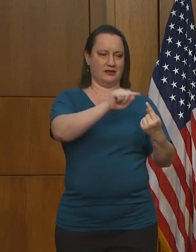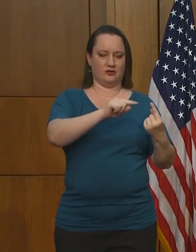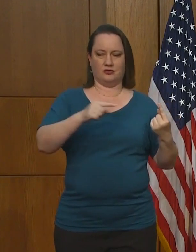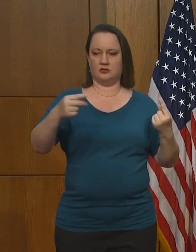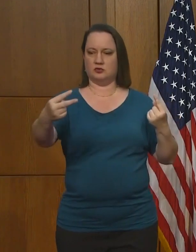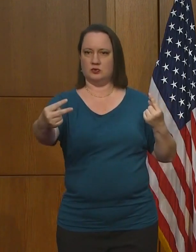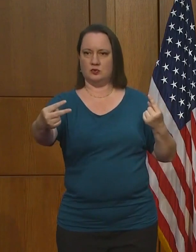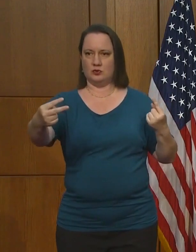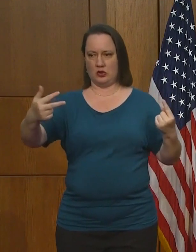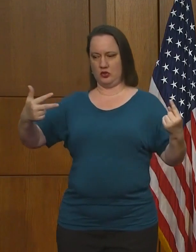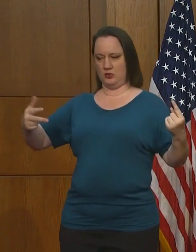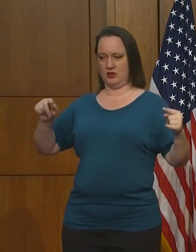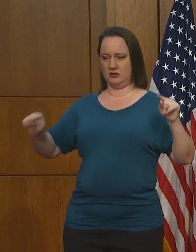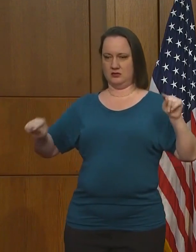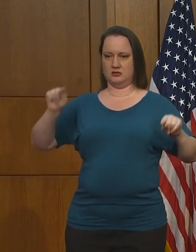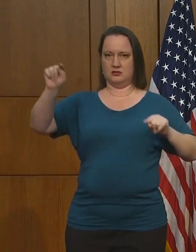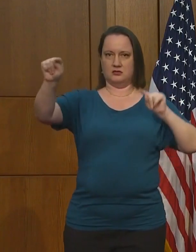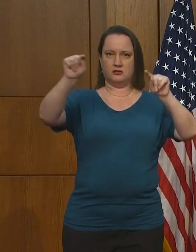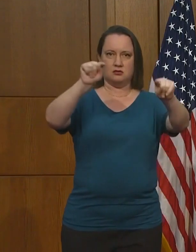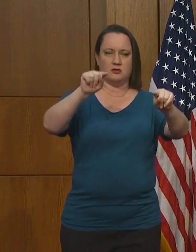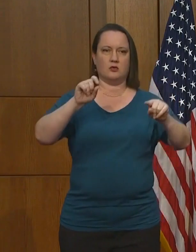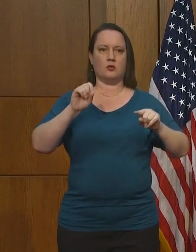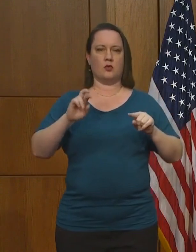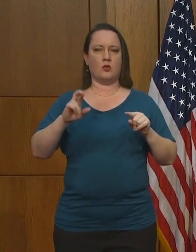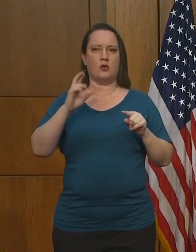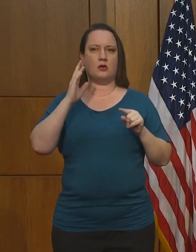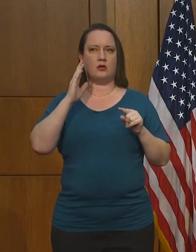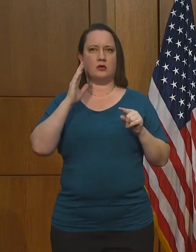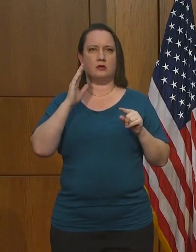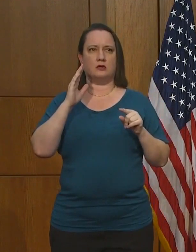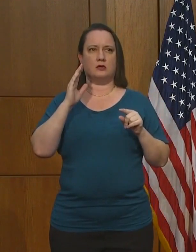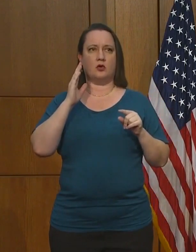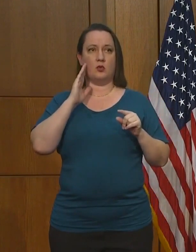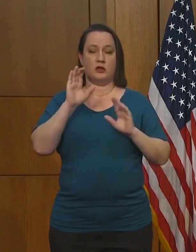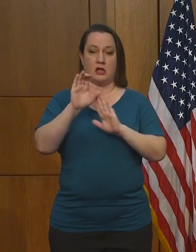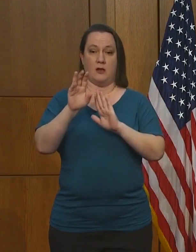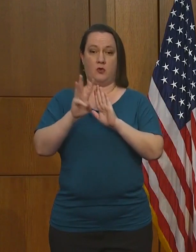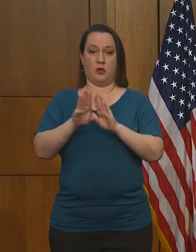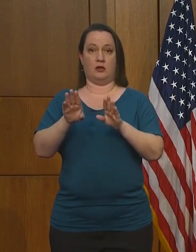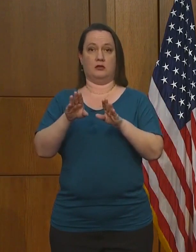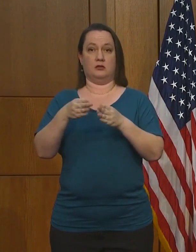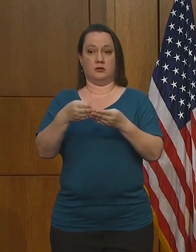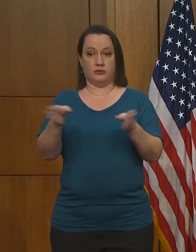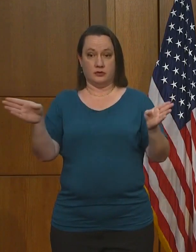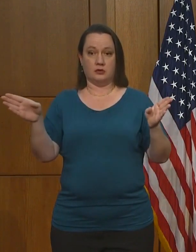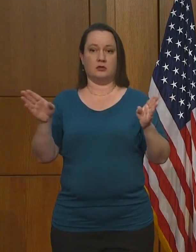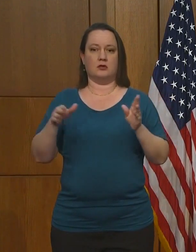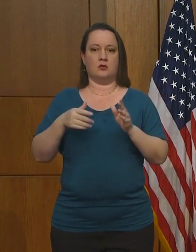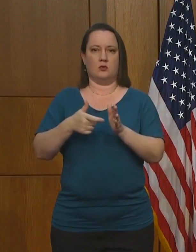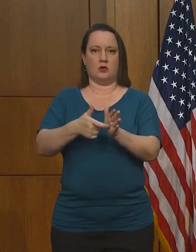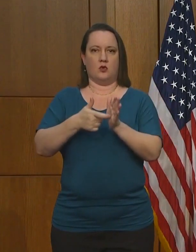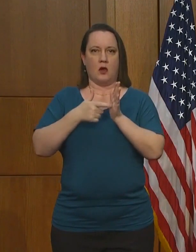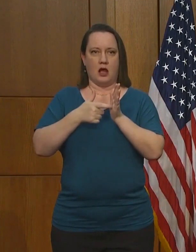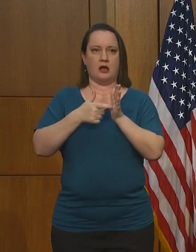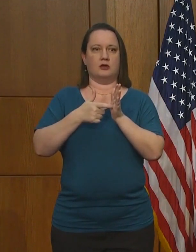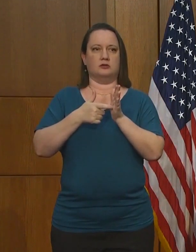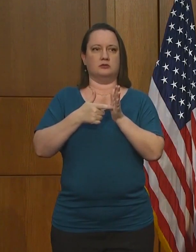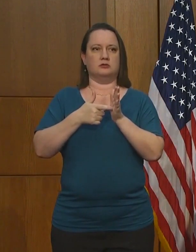DIFFERENT STAGES. OF RE OPENING OR- WELL PLAYED HIS BE. WHAT